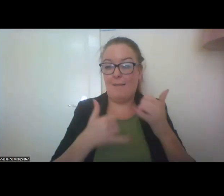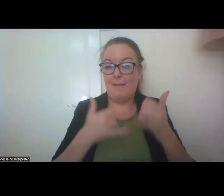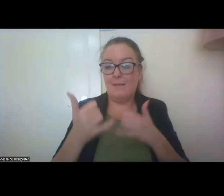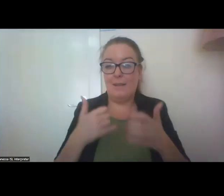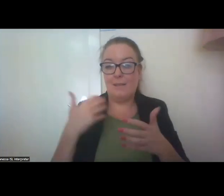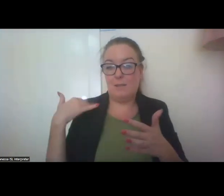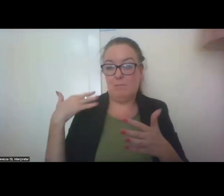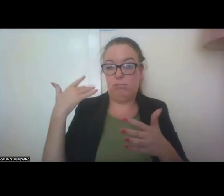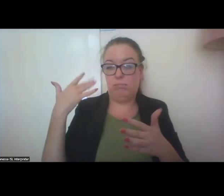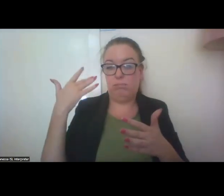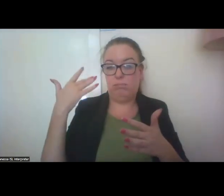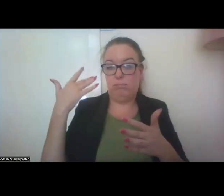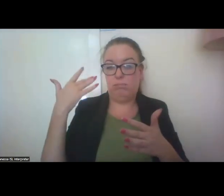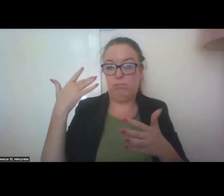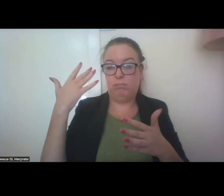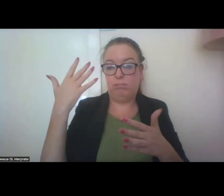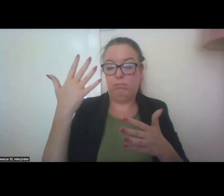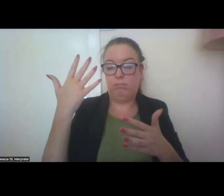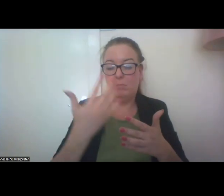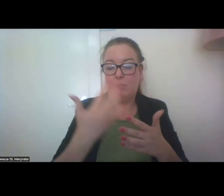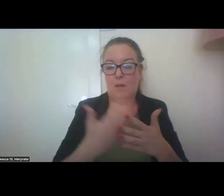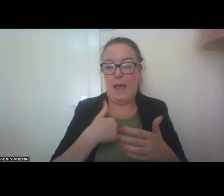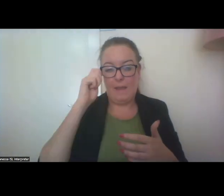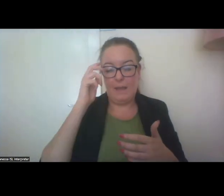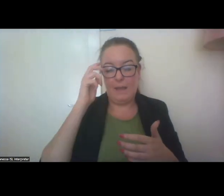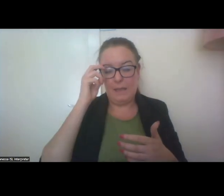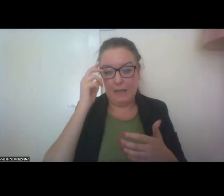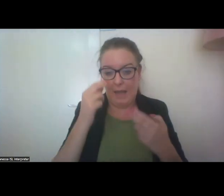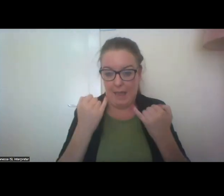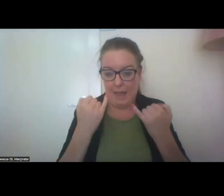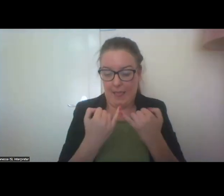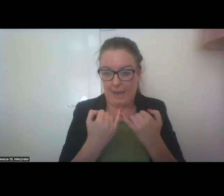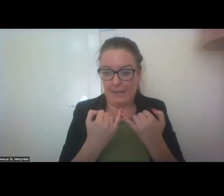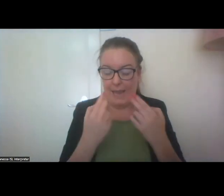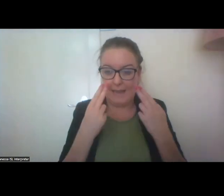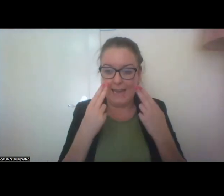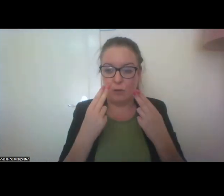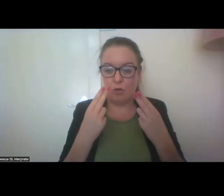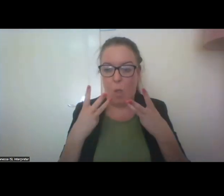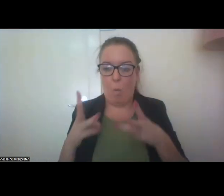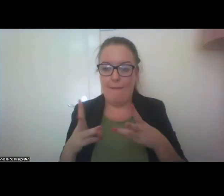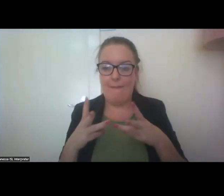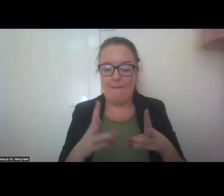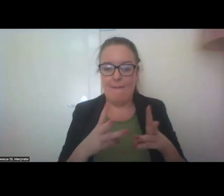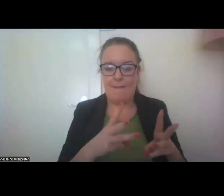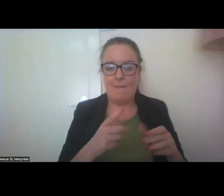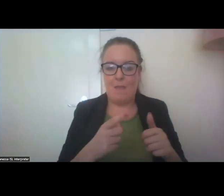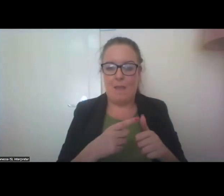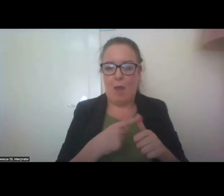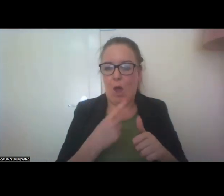So, I think it was a natural progression for smartphones to automatically, because they were being used everywhere, particularly during the pandemic,